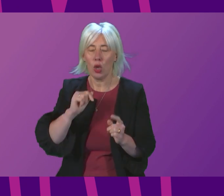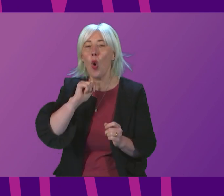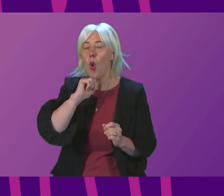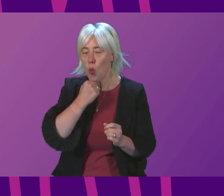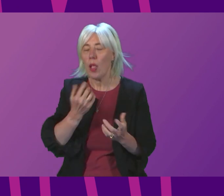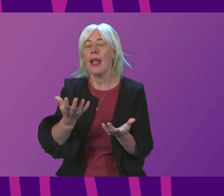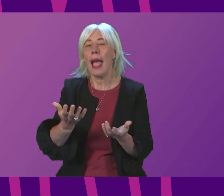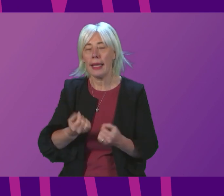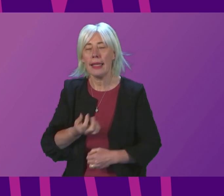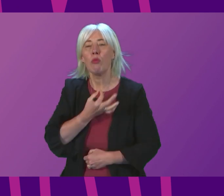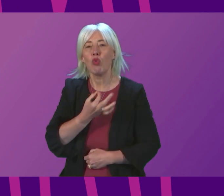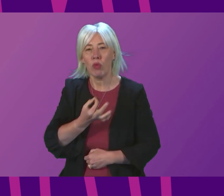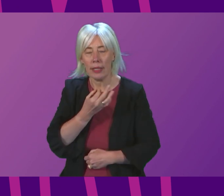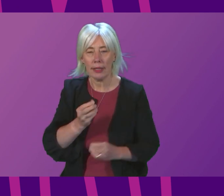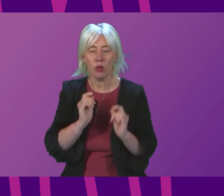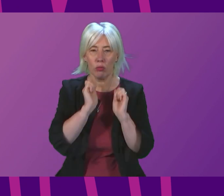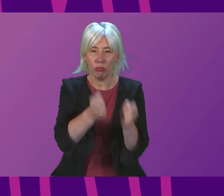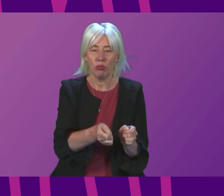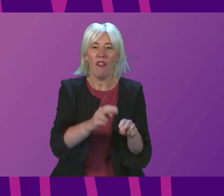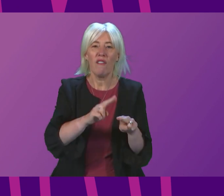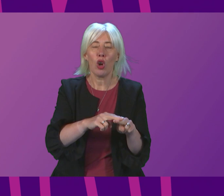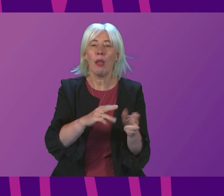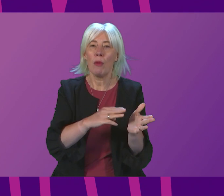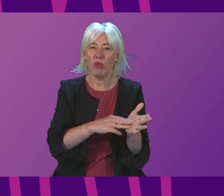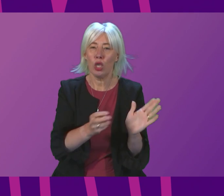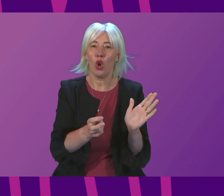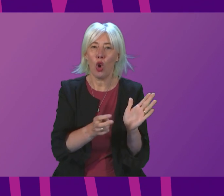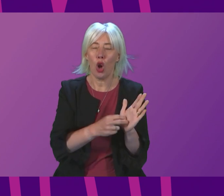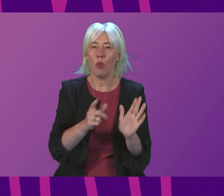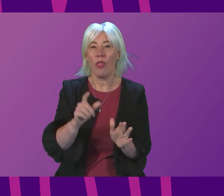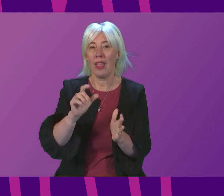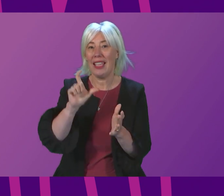the risks of awarding the contract to FMEL, despite CMAL’s concerns.